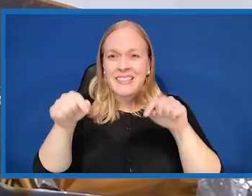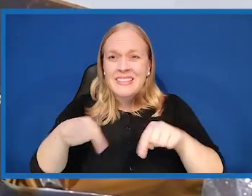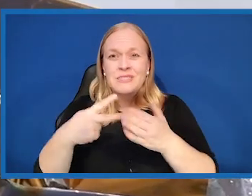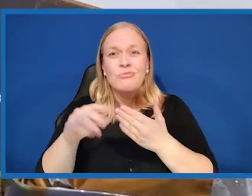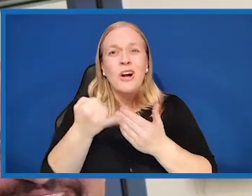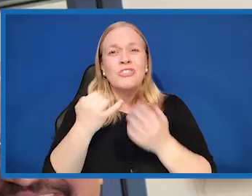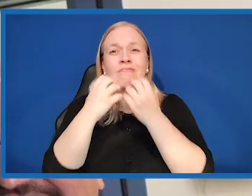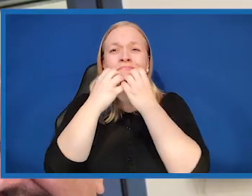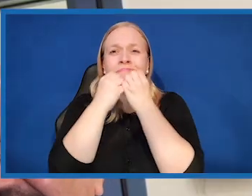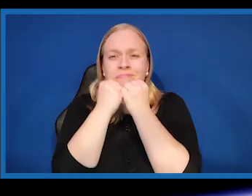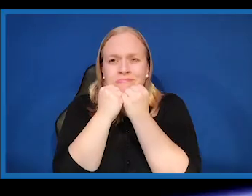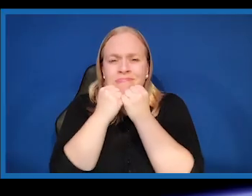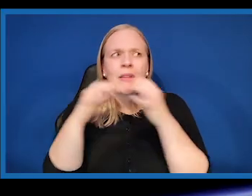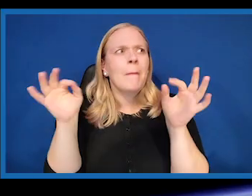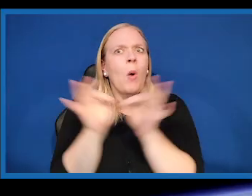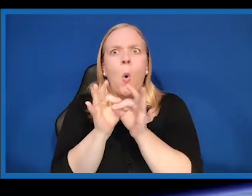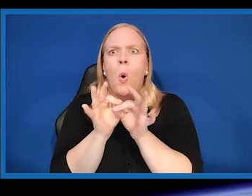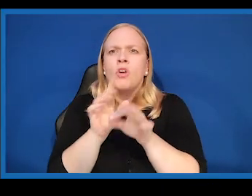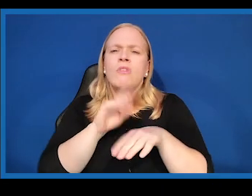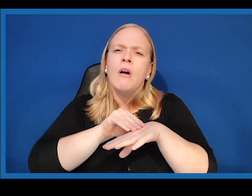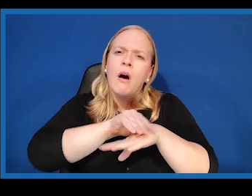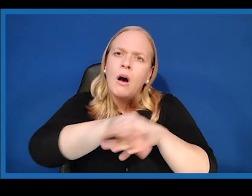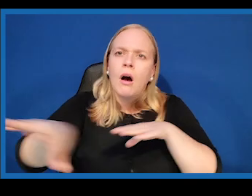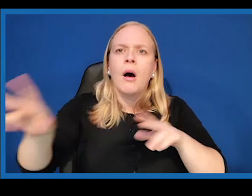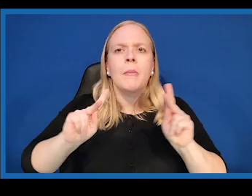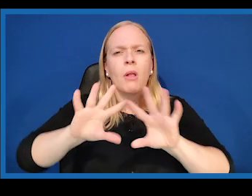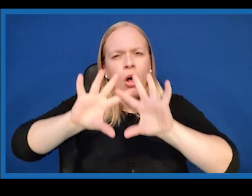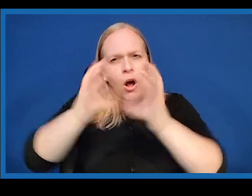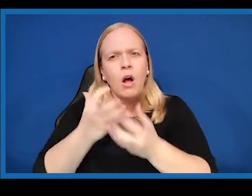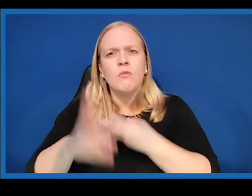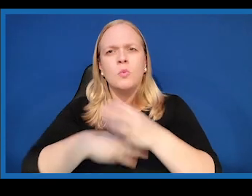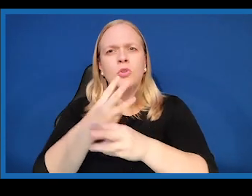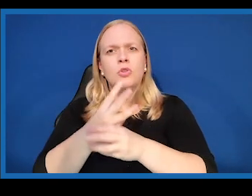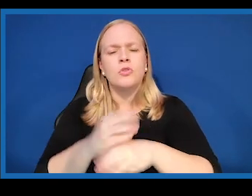IS ON ALL WALKS OF LIFE ALL ACROSS THE WORLD.